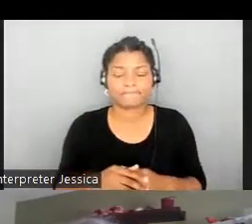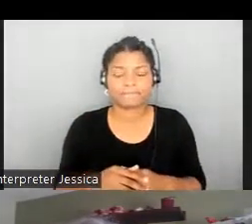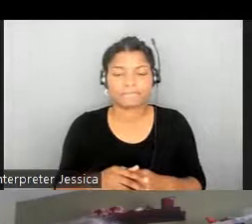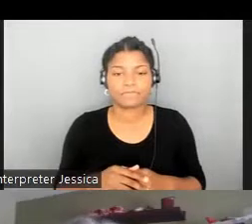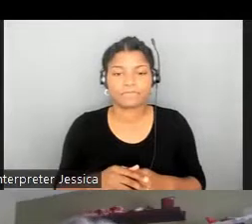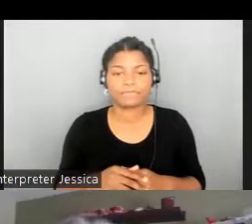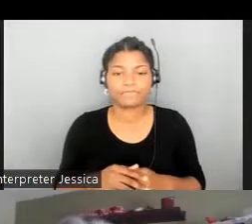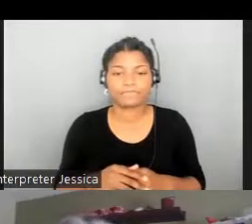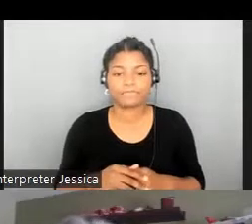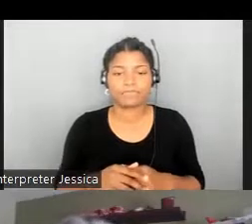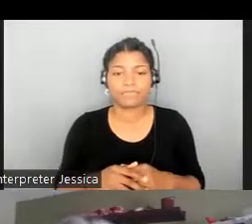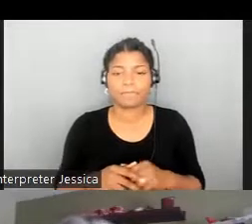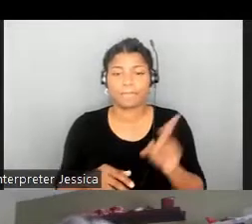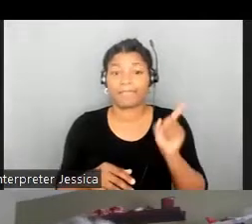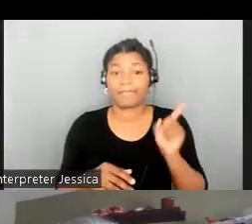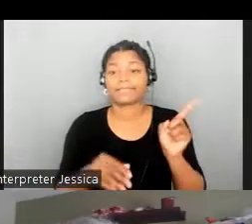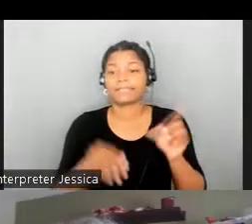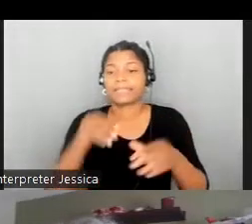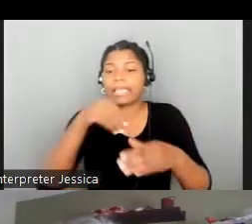This is an in-person service a lot of times.